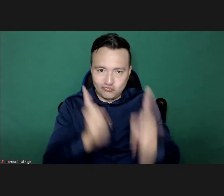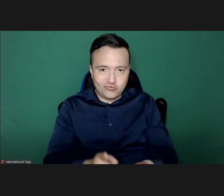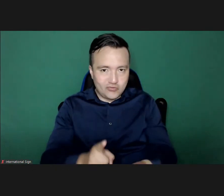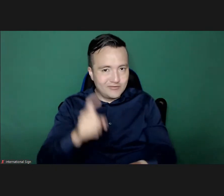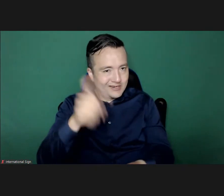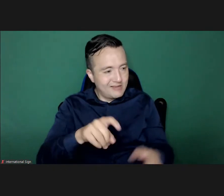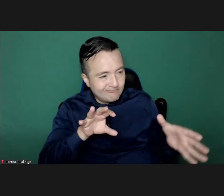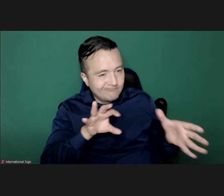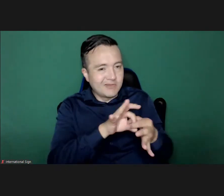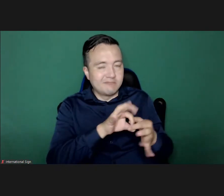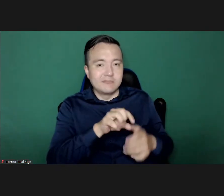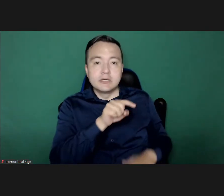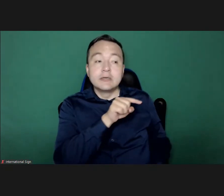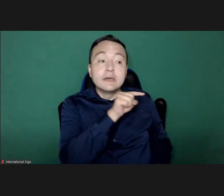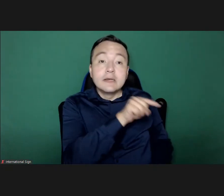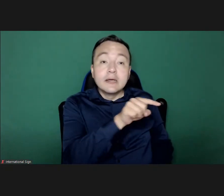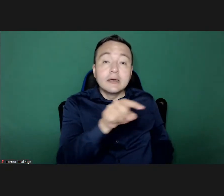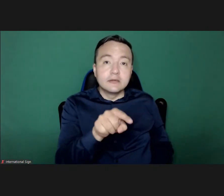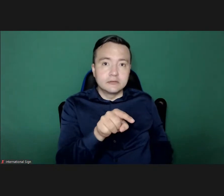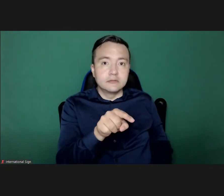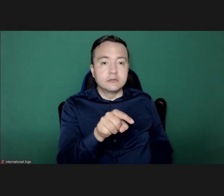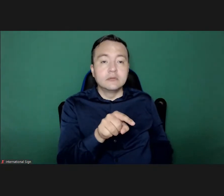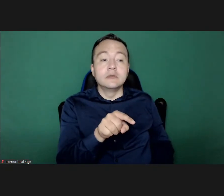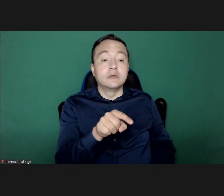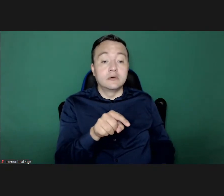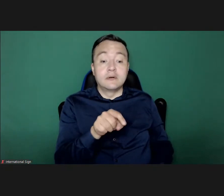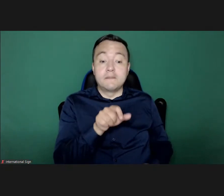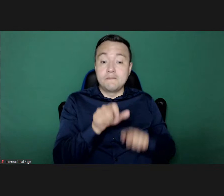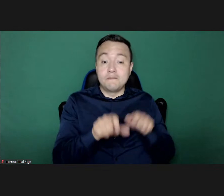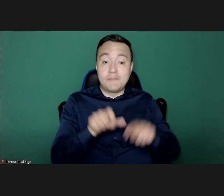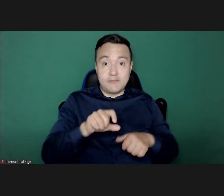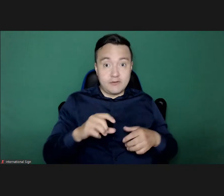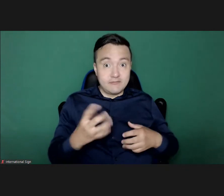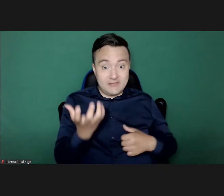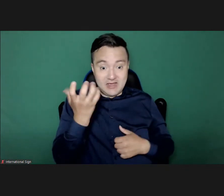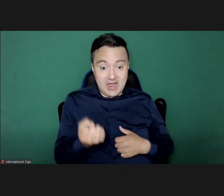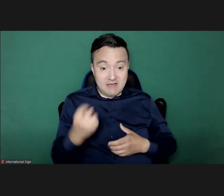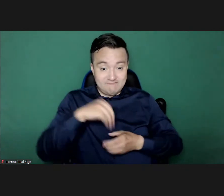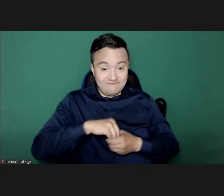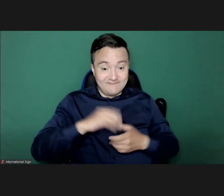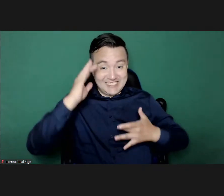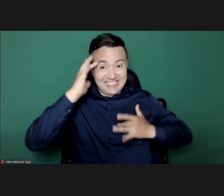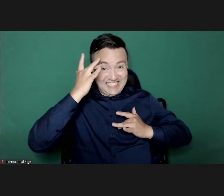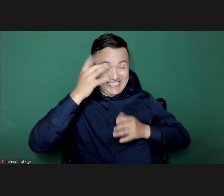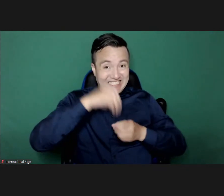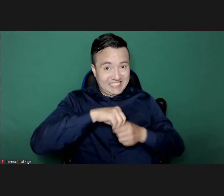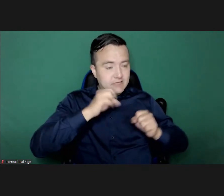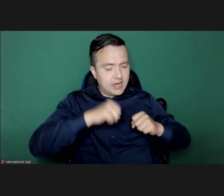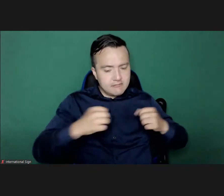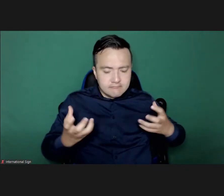decision making process. So on that note, I wish to thank all of our presenters,